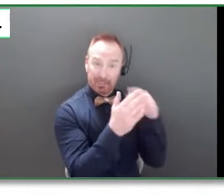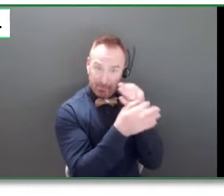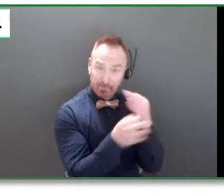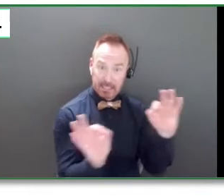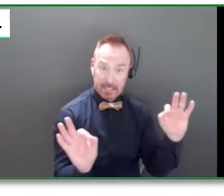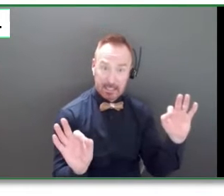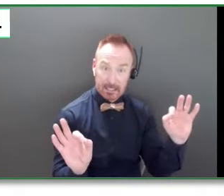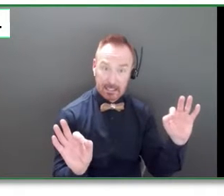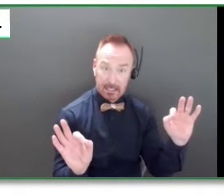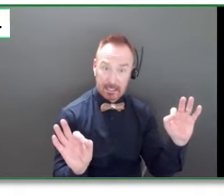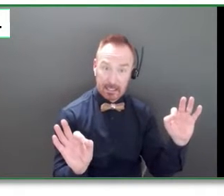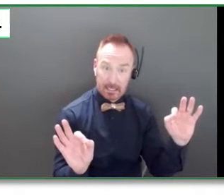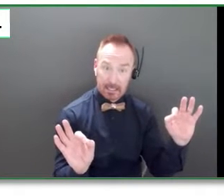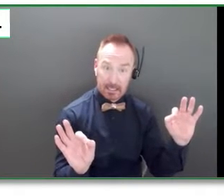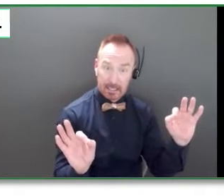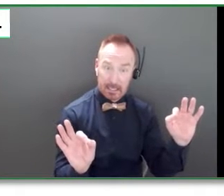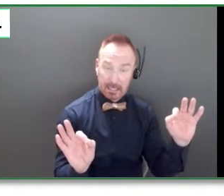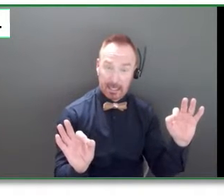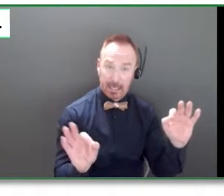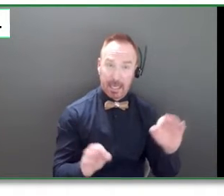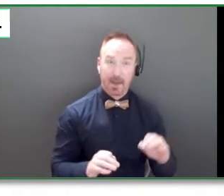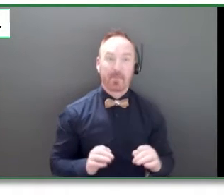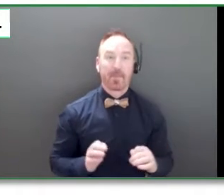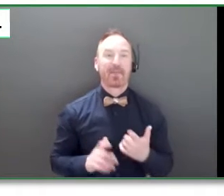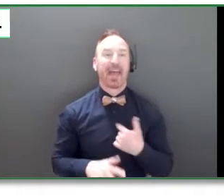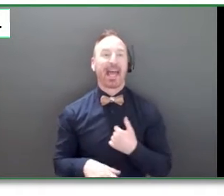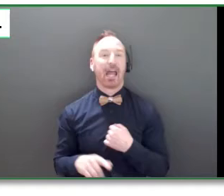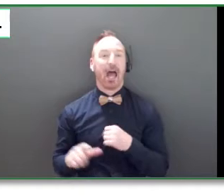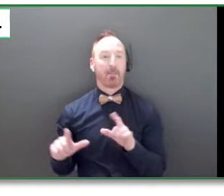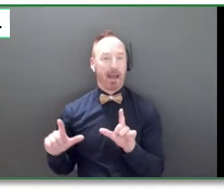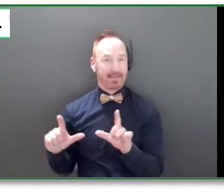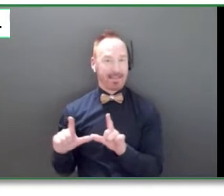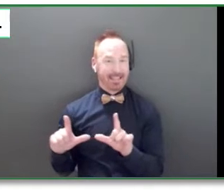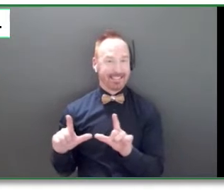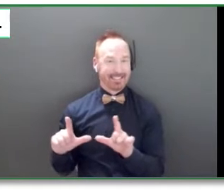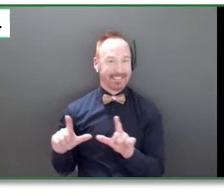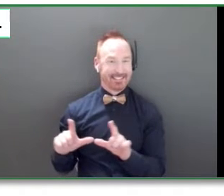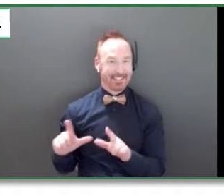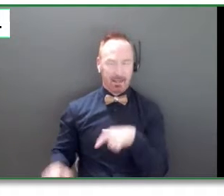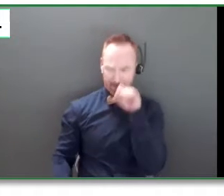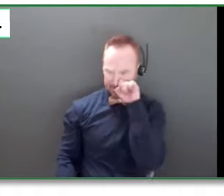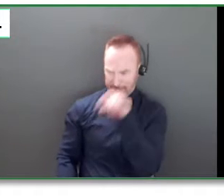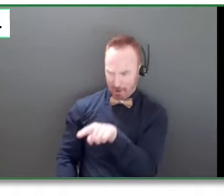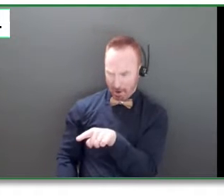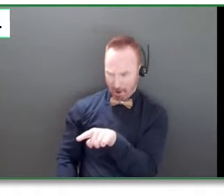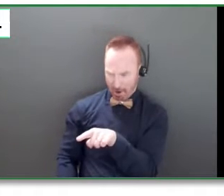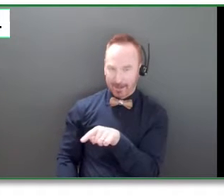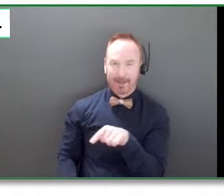I pulled out my license and they saw that I'm Canadian and